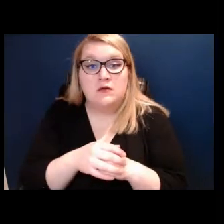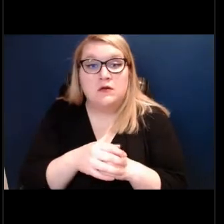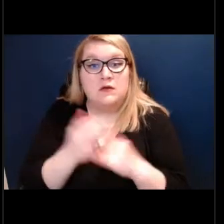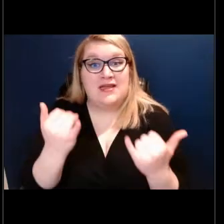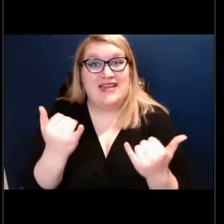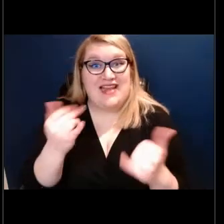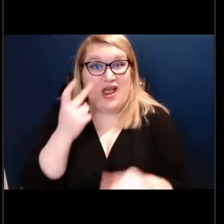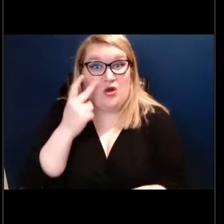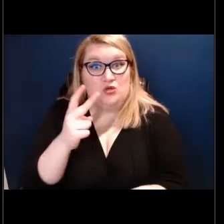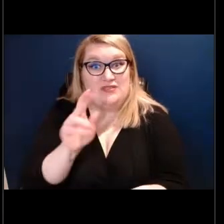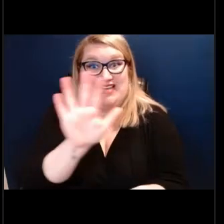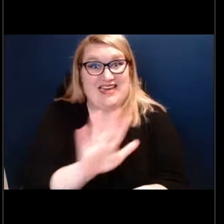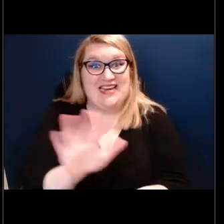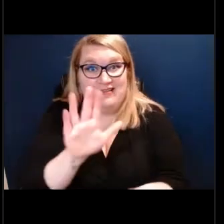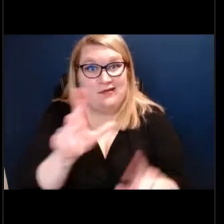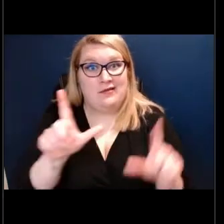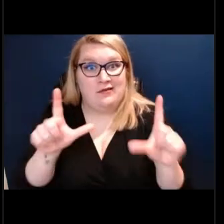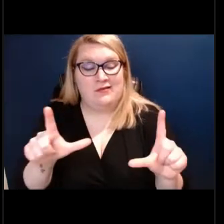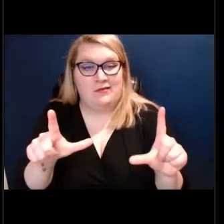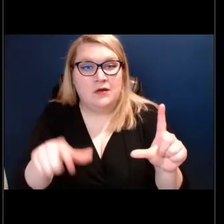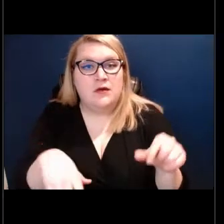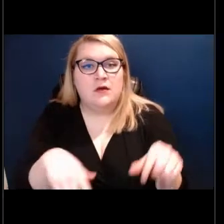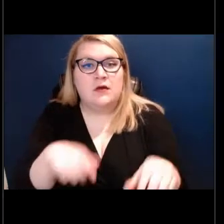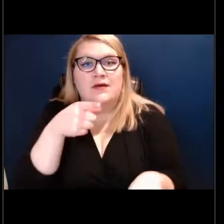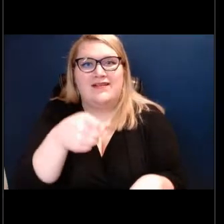is another view of our satellite operations.